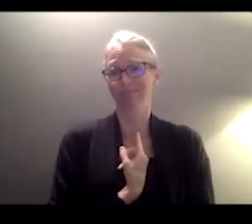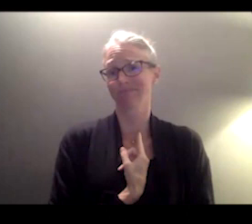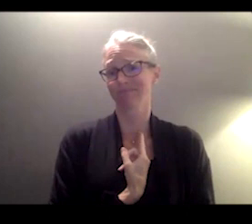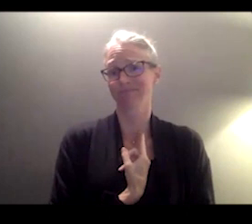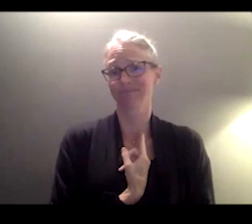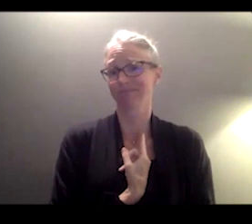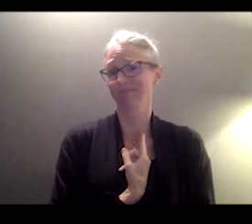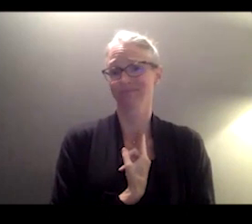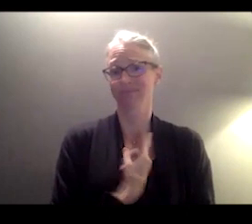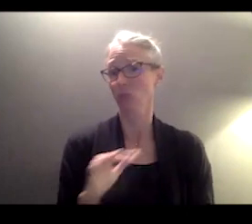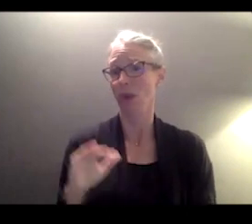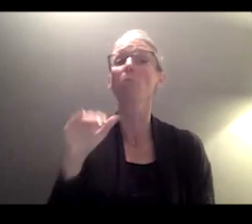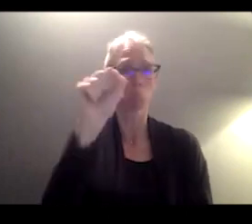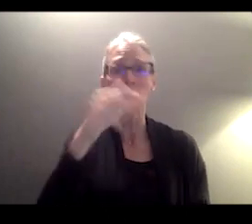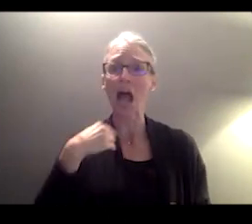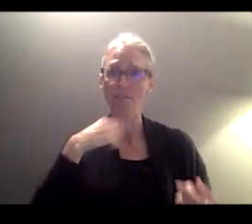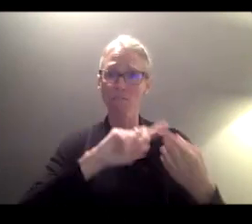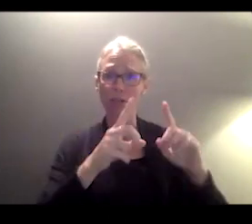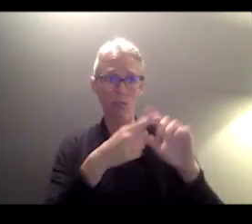I did have put in my own little box in school at school sometimes. I did have friends without disabilities.